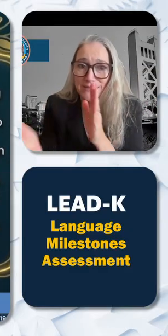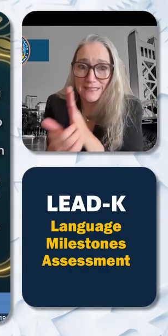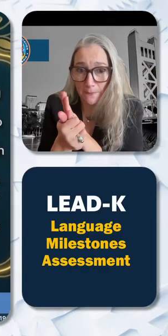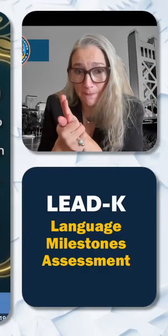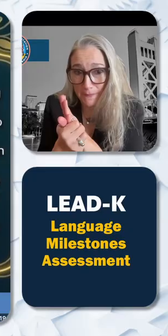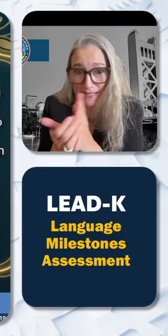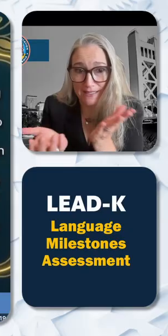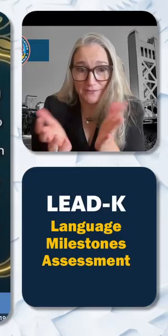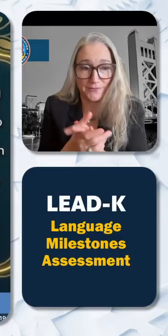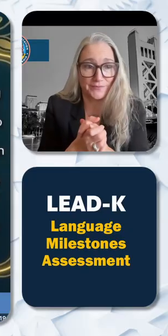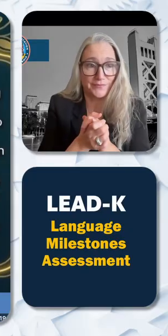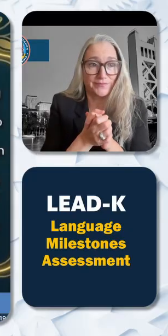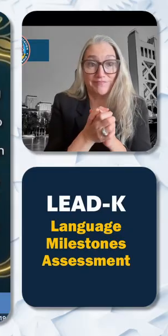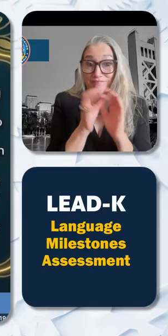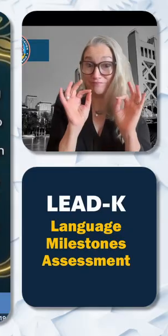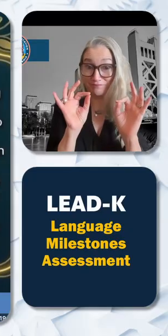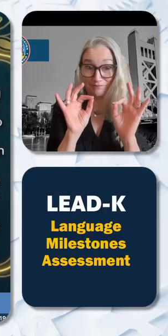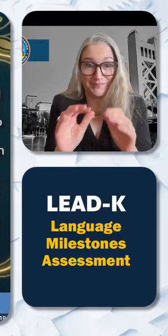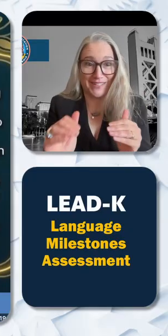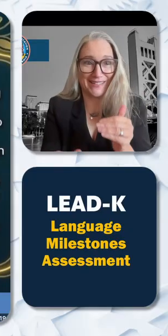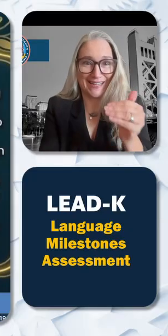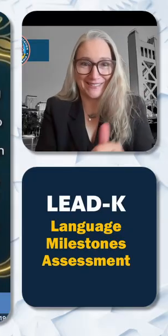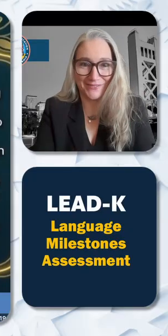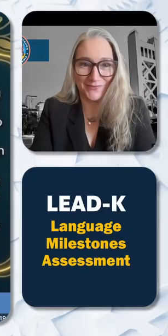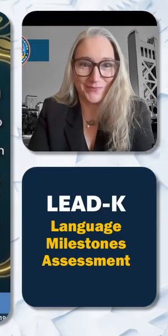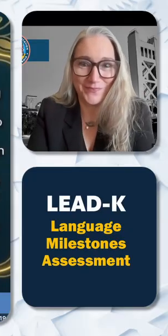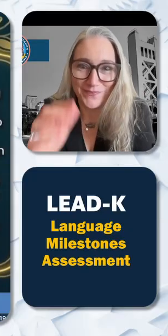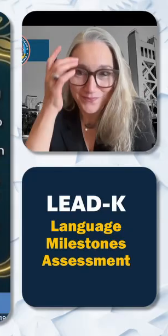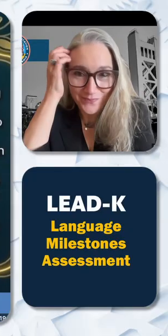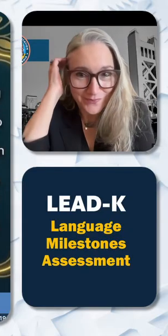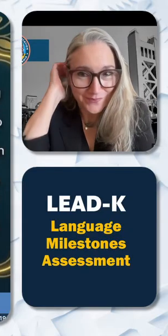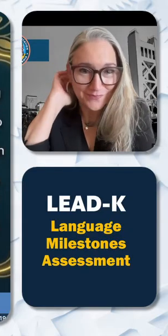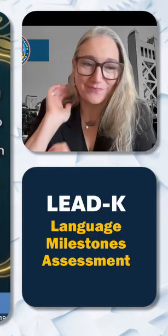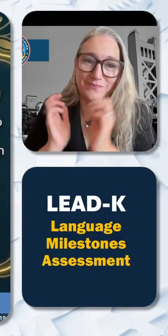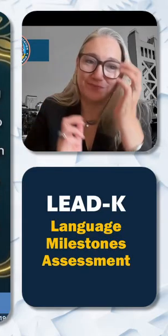written English, or English with visual supplements. Next slide, please.